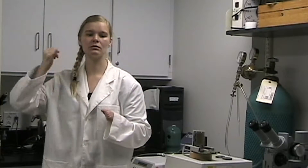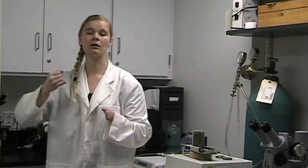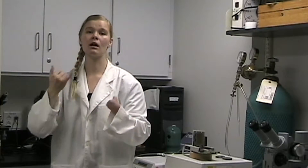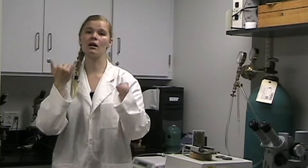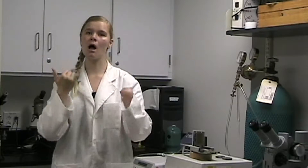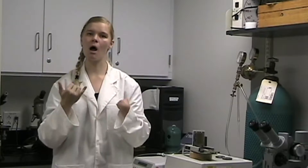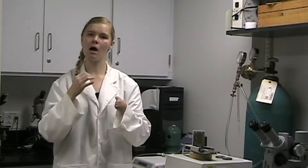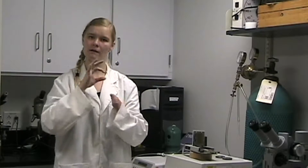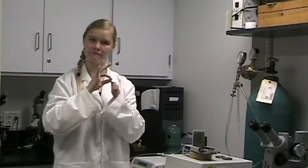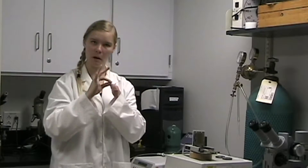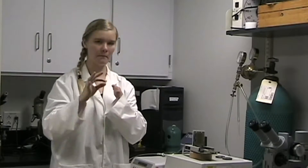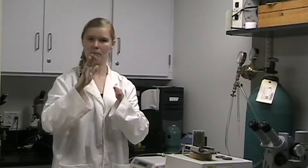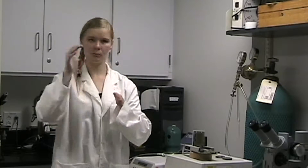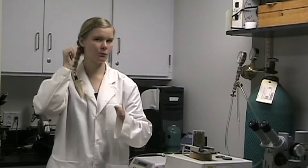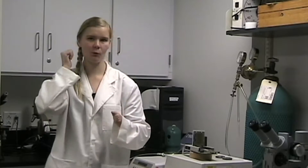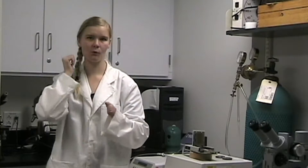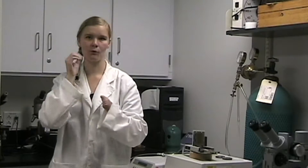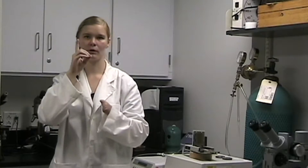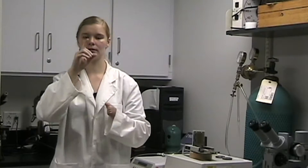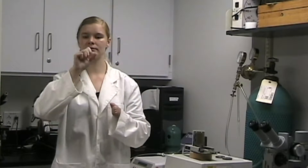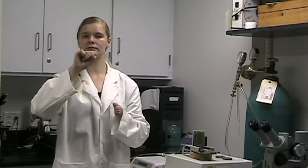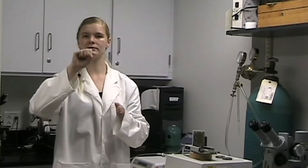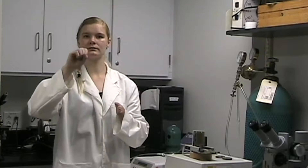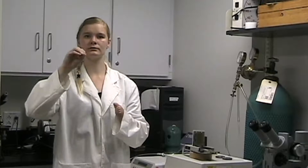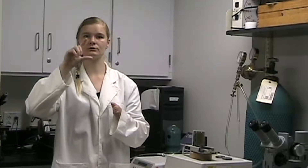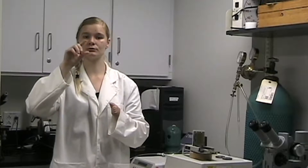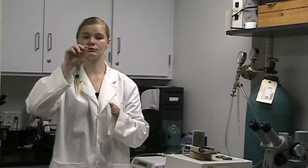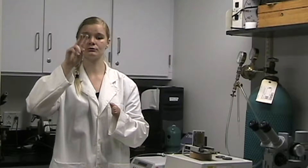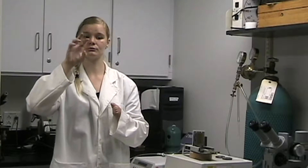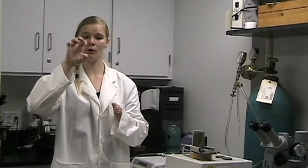Now, the crystallized fibers won't dissolve.